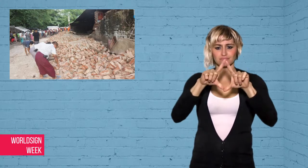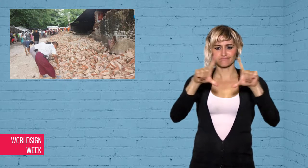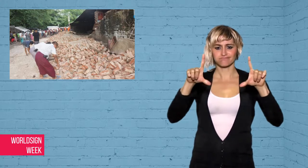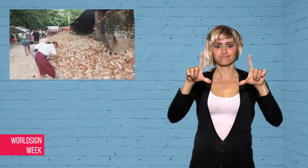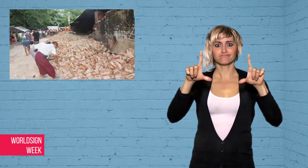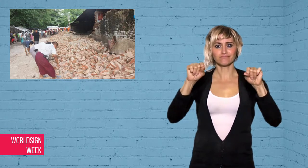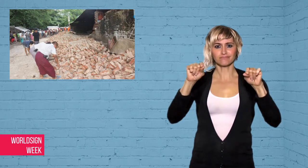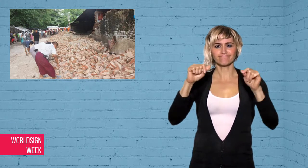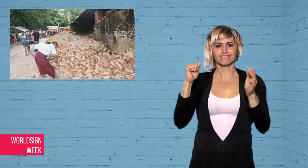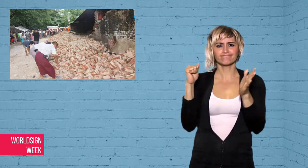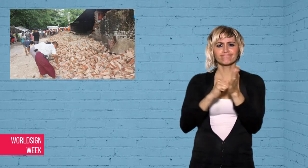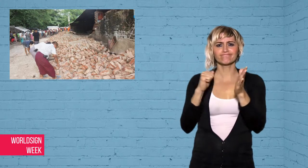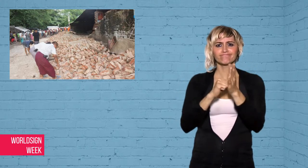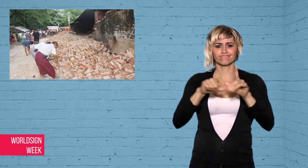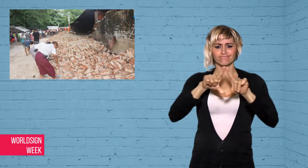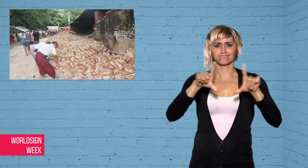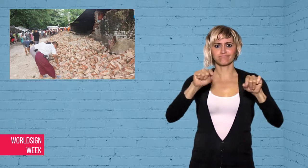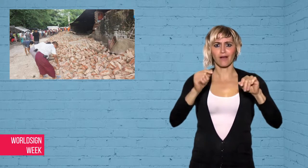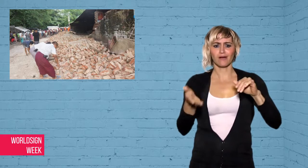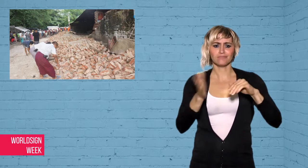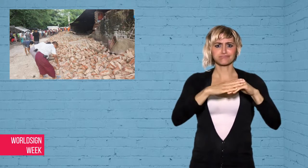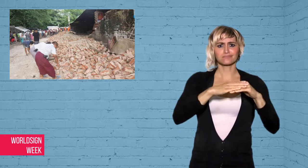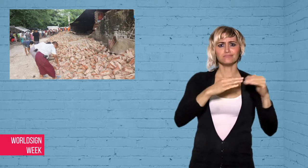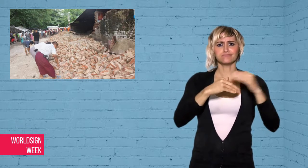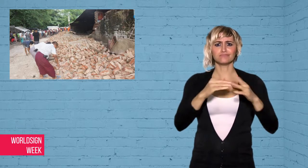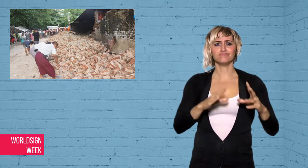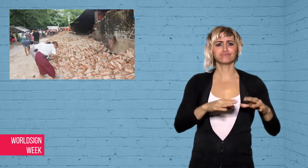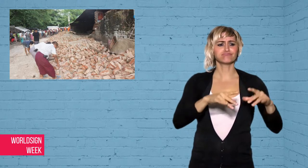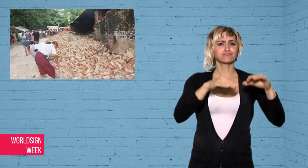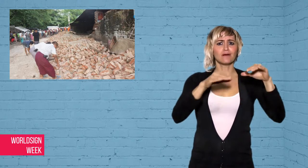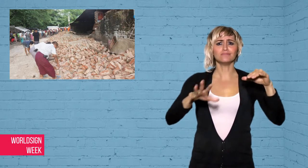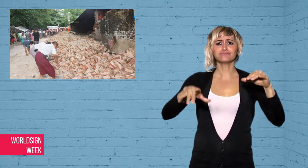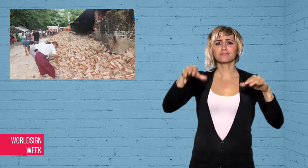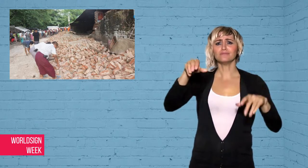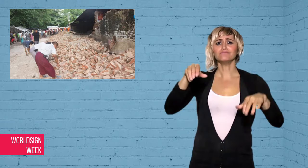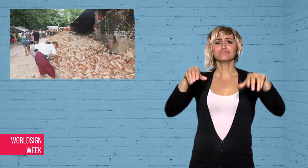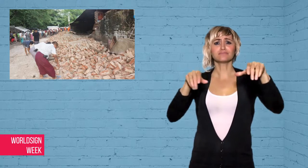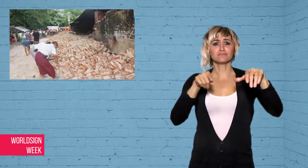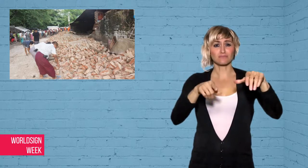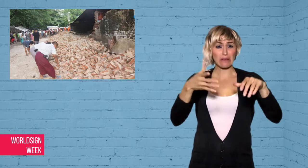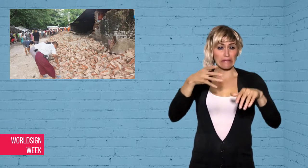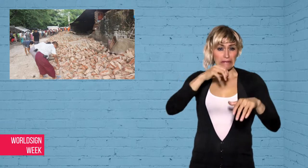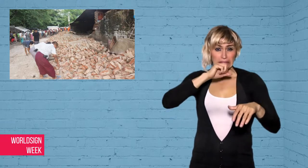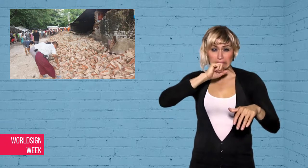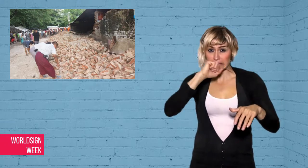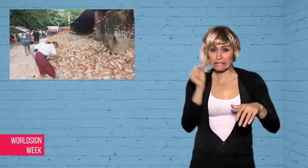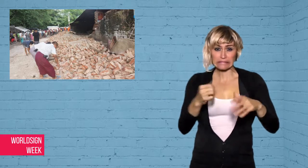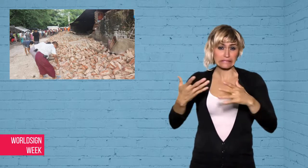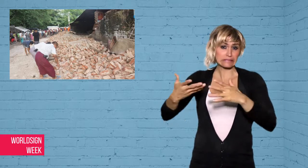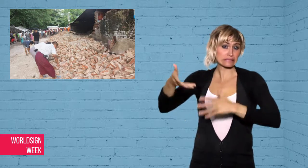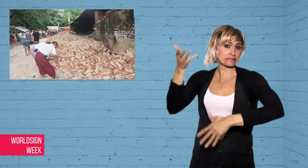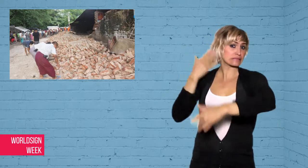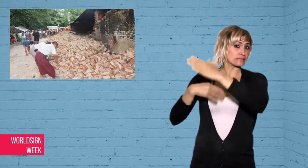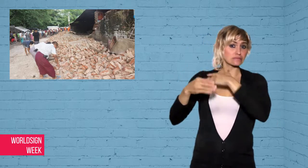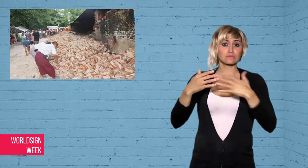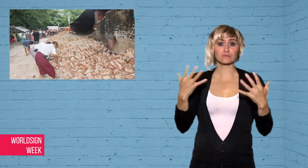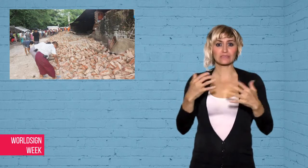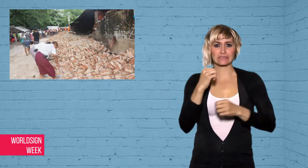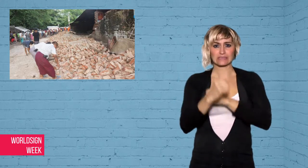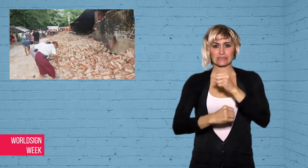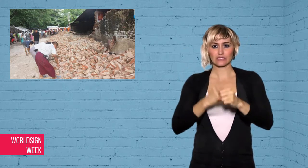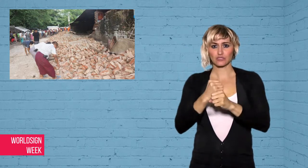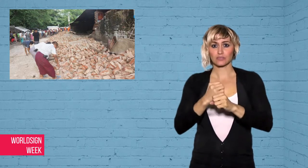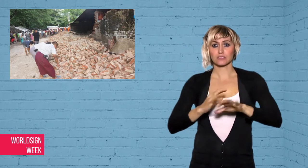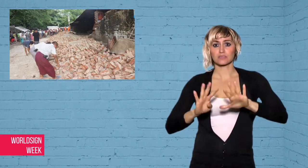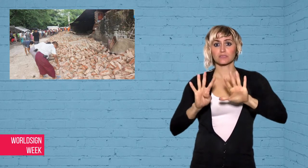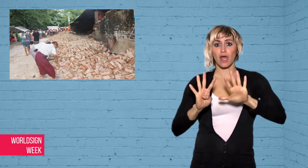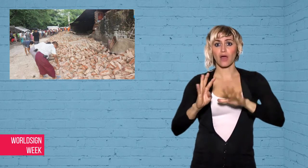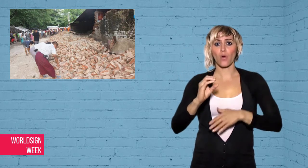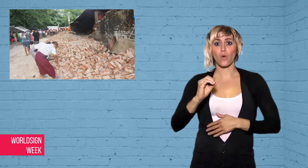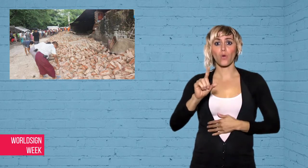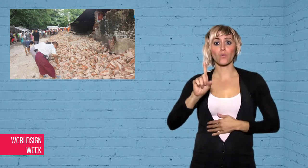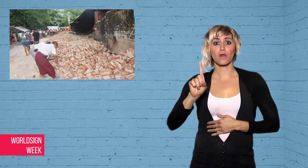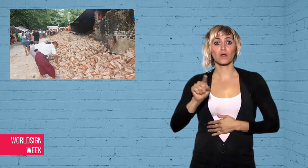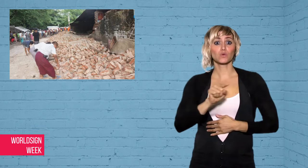and are dated back to the 10th century,